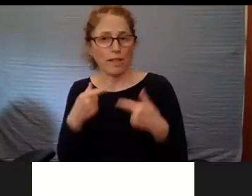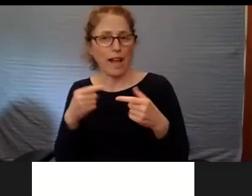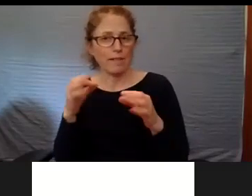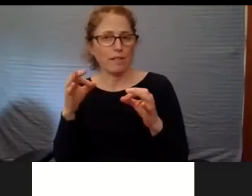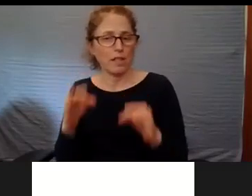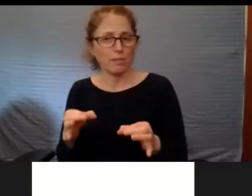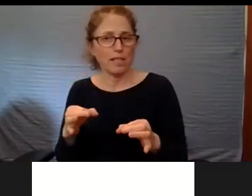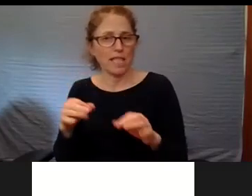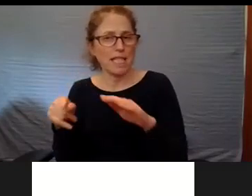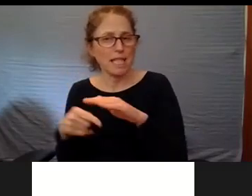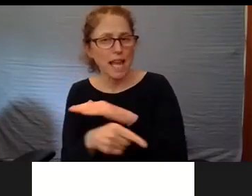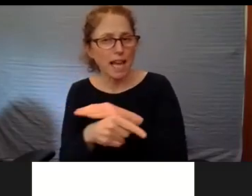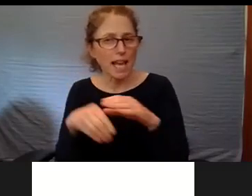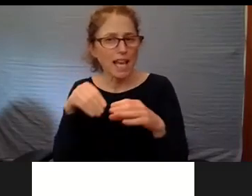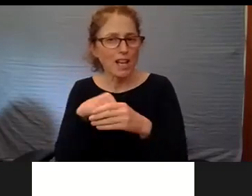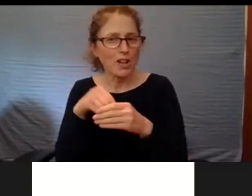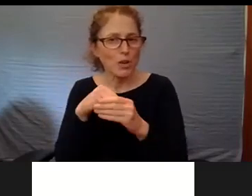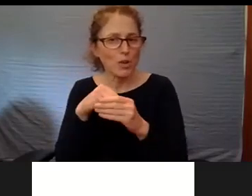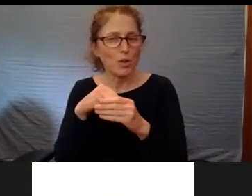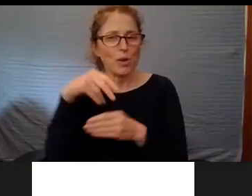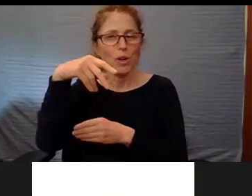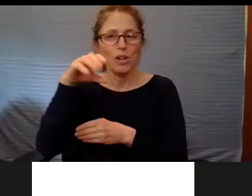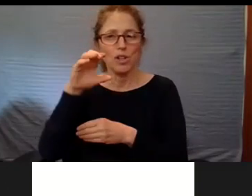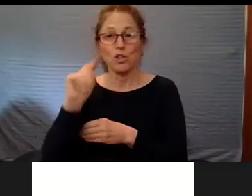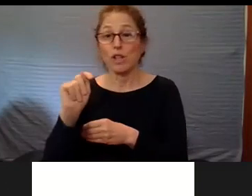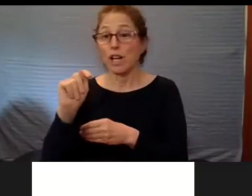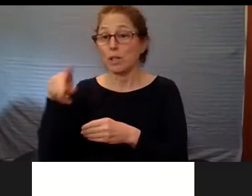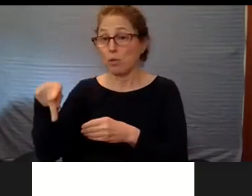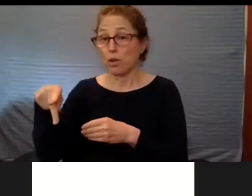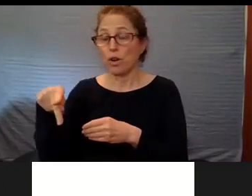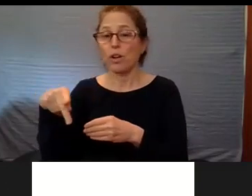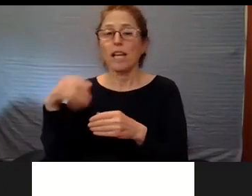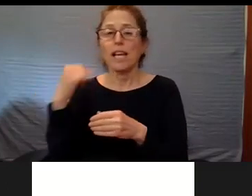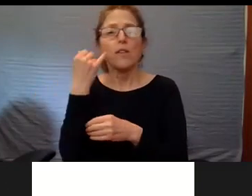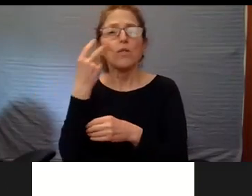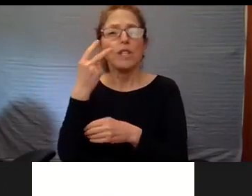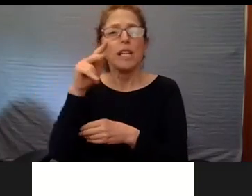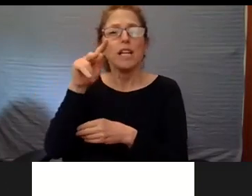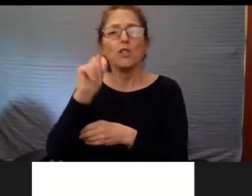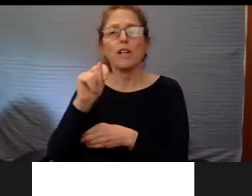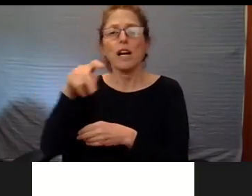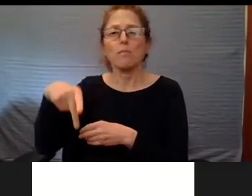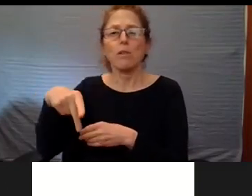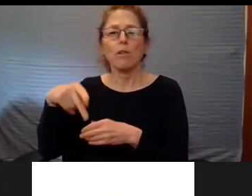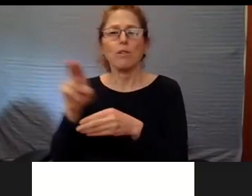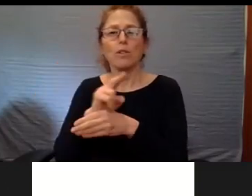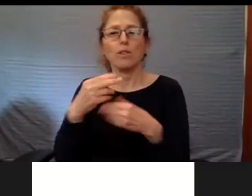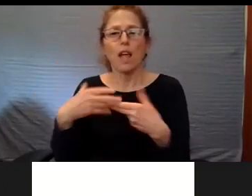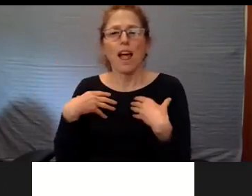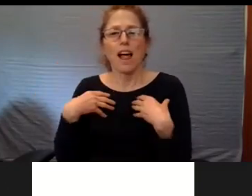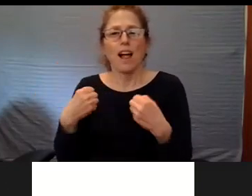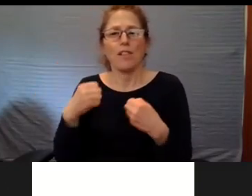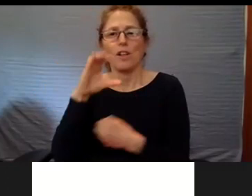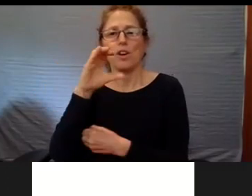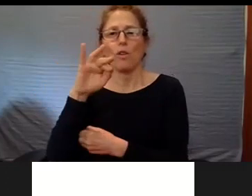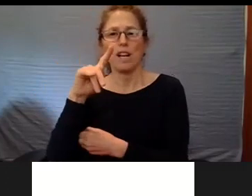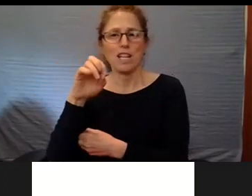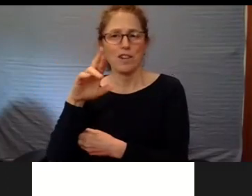protocols, is when you see triage protocols that use health criteria --